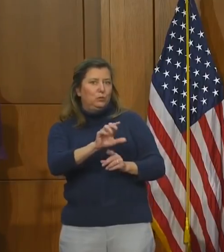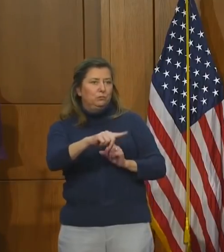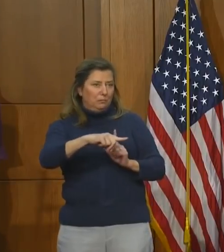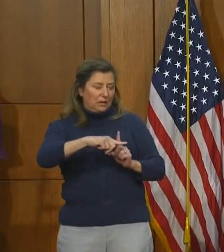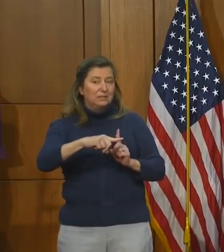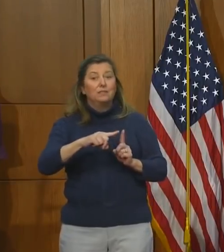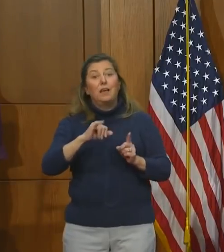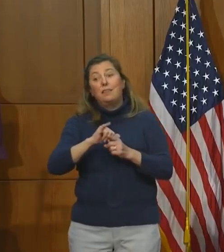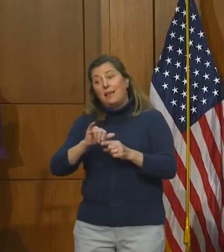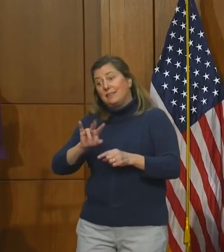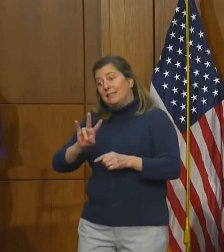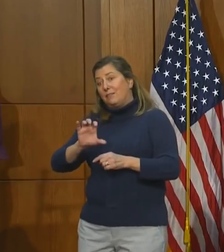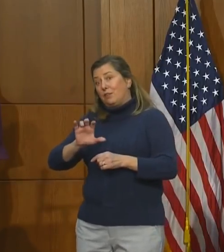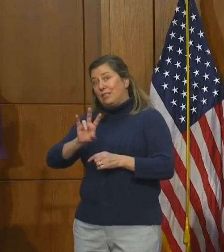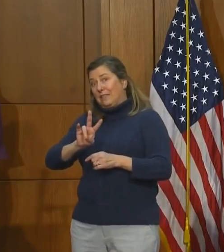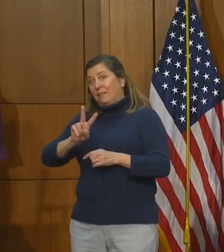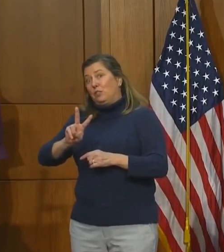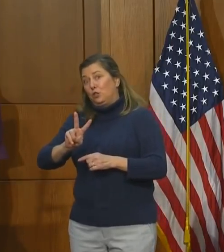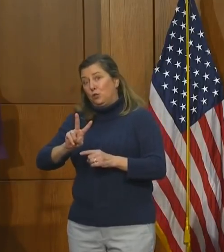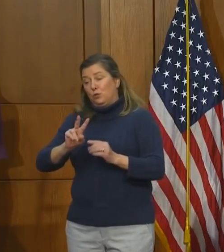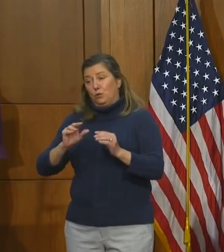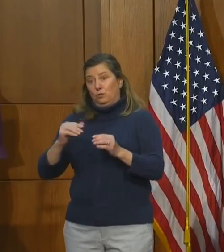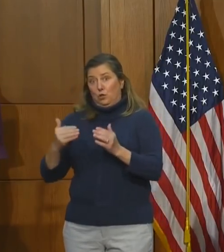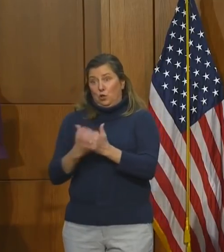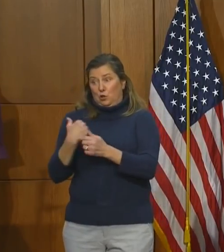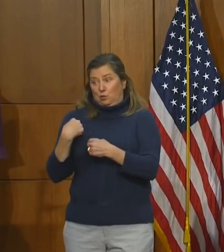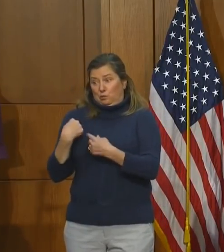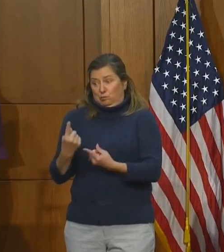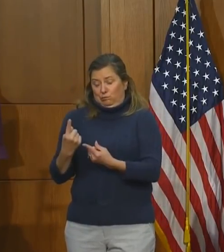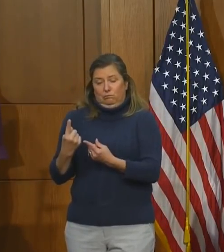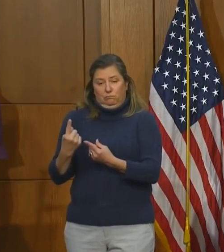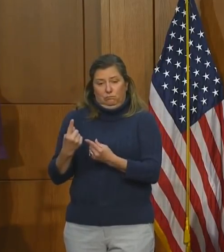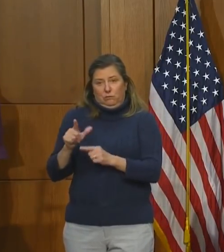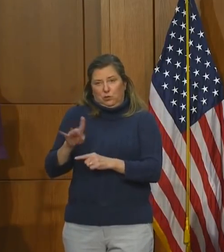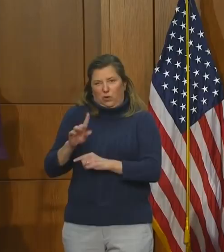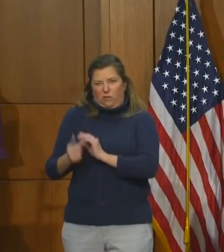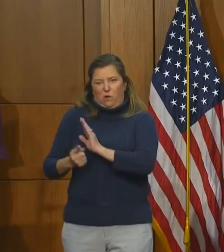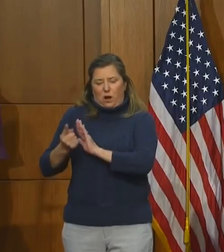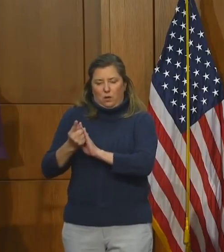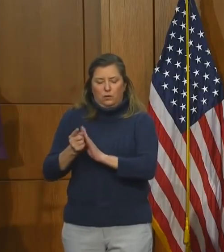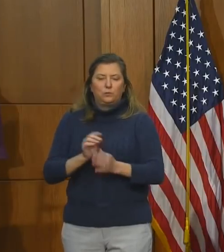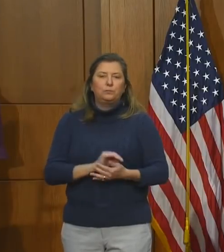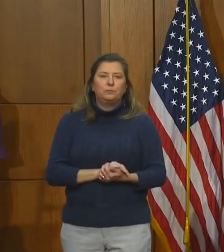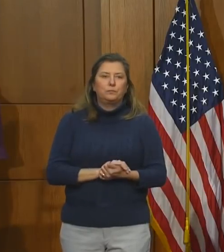NUMBER OF CASES TODAY NOW NUMBERS TWENTY TWO THOUSAND THREE HUNDRED AND FORTY TWO